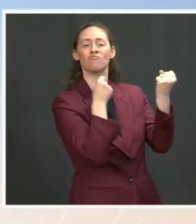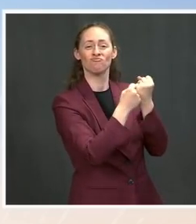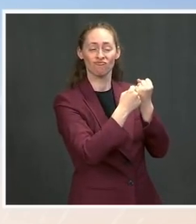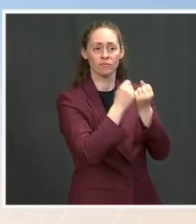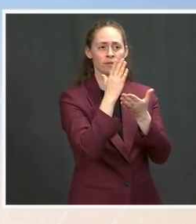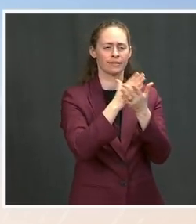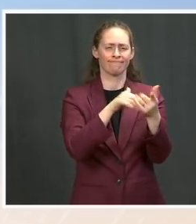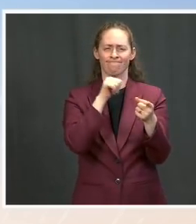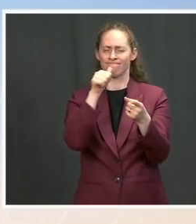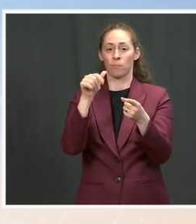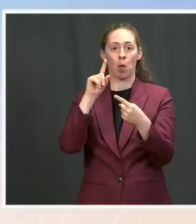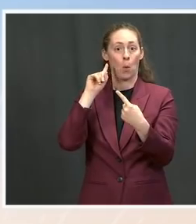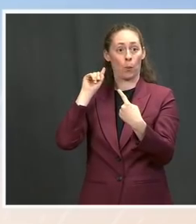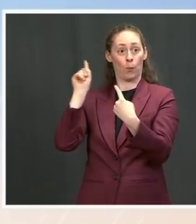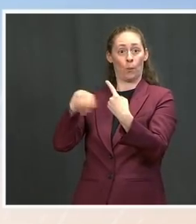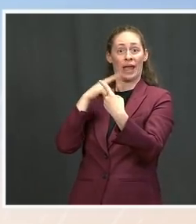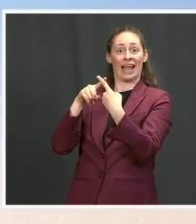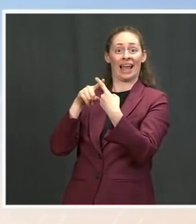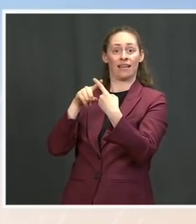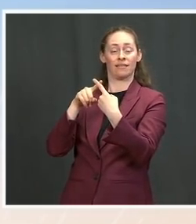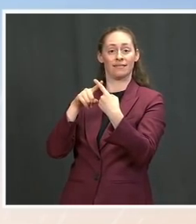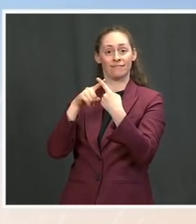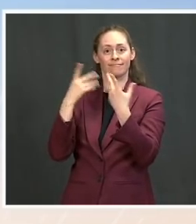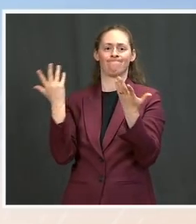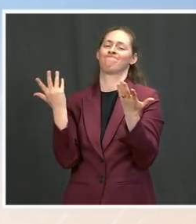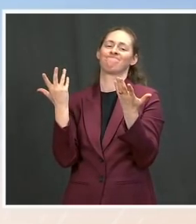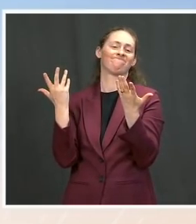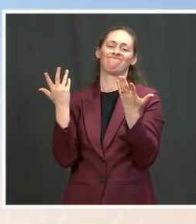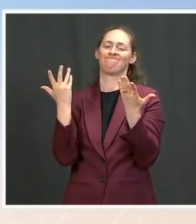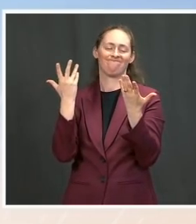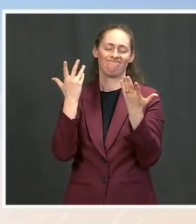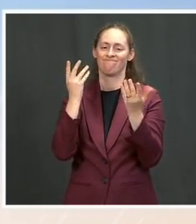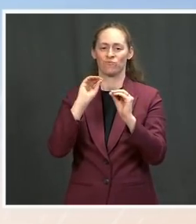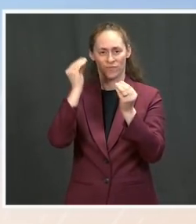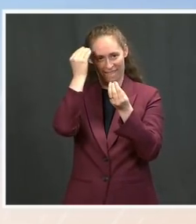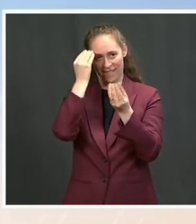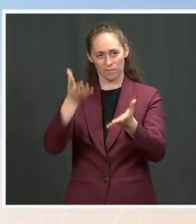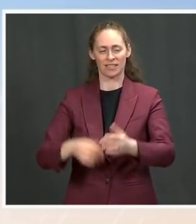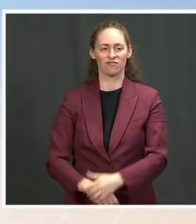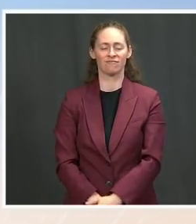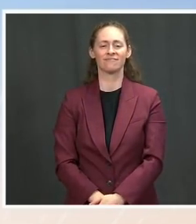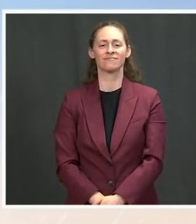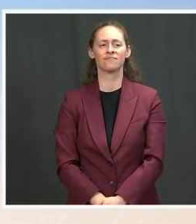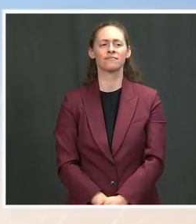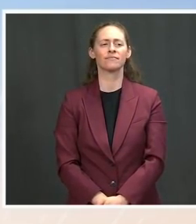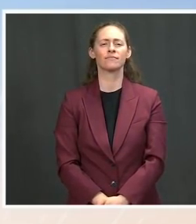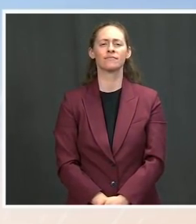The Press: Well, with those negotiations and the meeting that you referenced coming up with Republican senators,